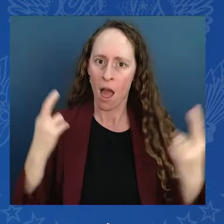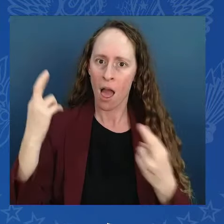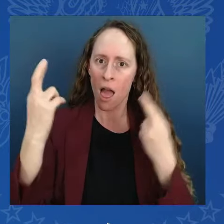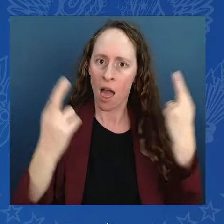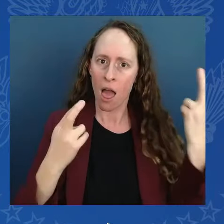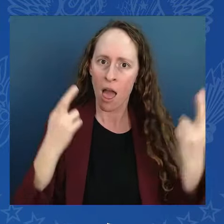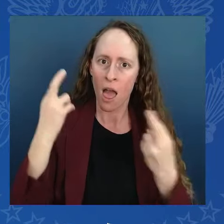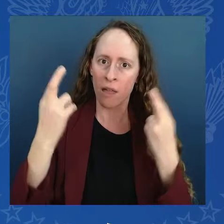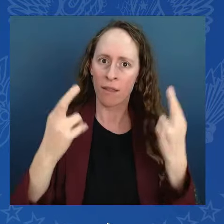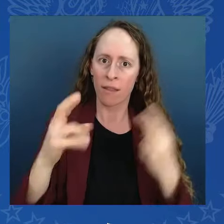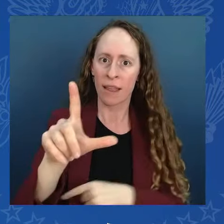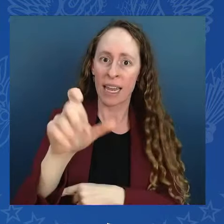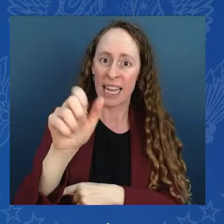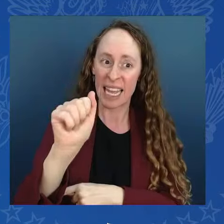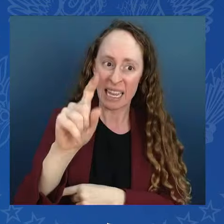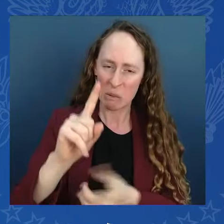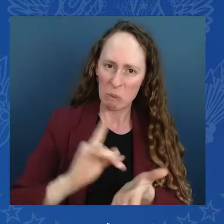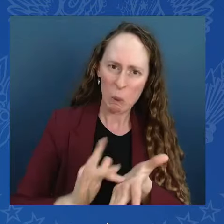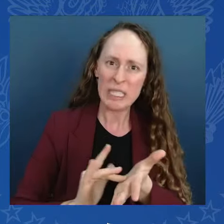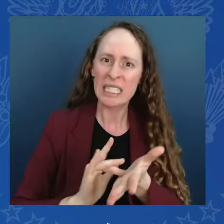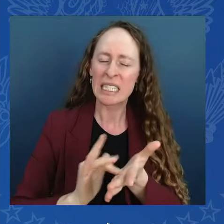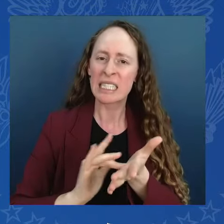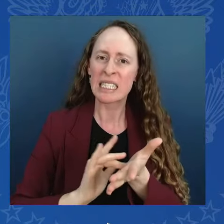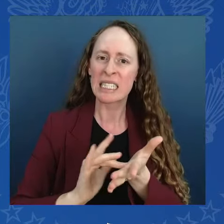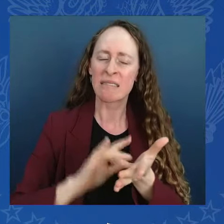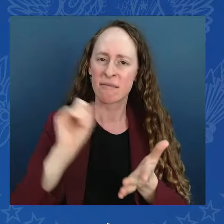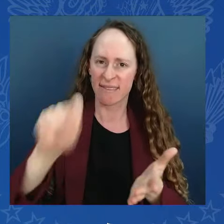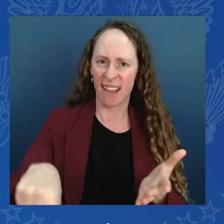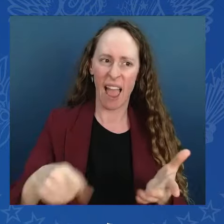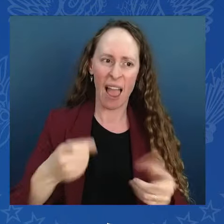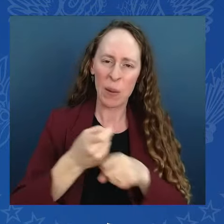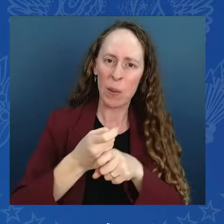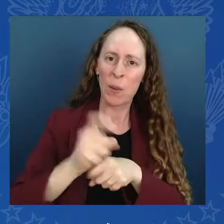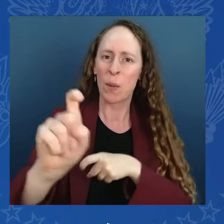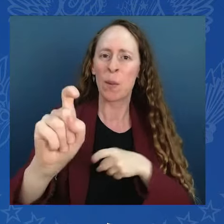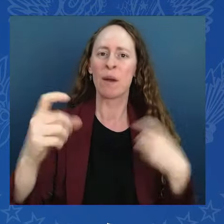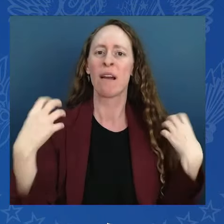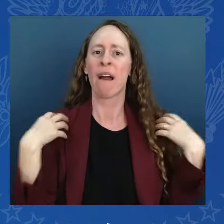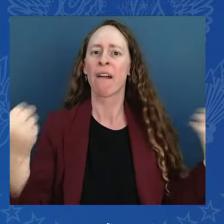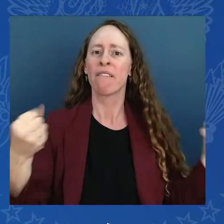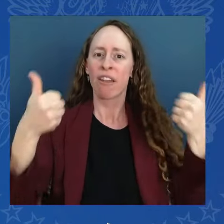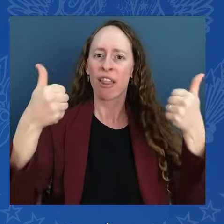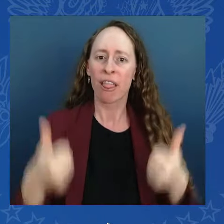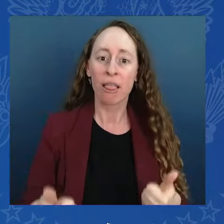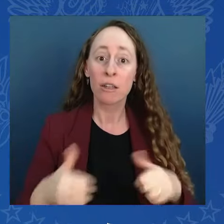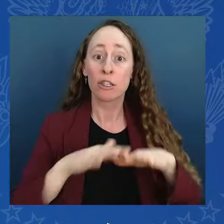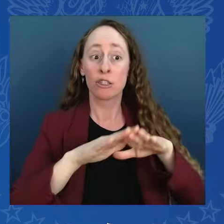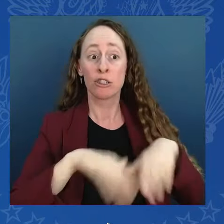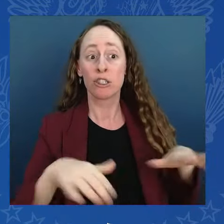particularly in the development of a child's brain. Think about what that does to a parent's peace of mind.